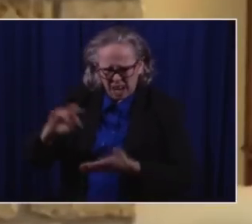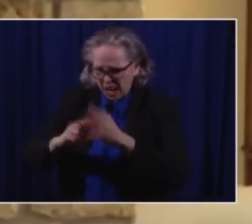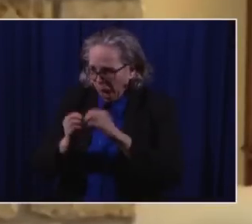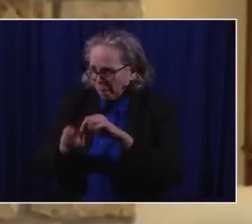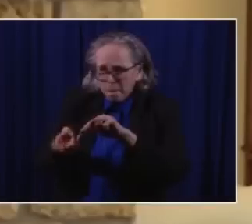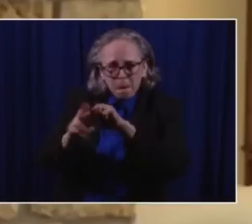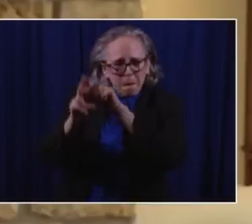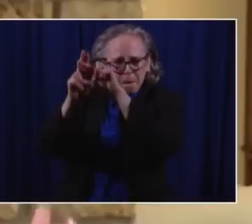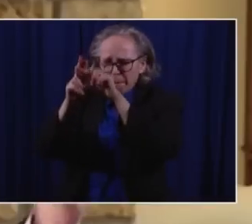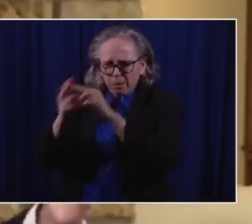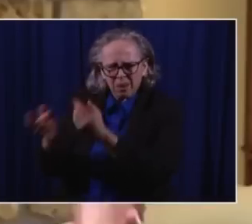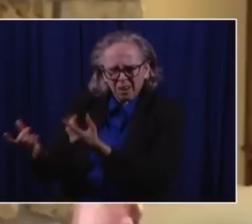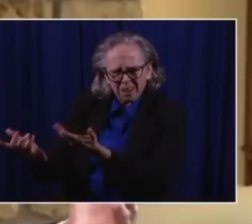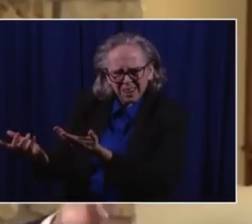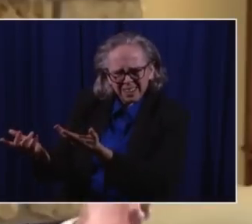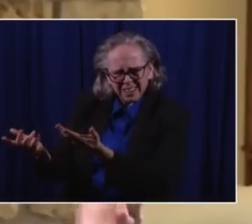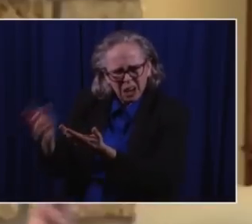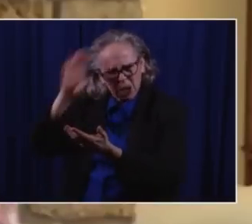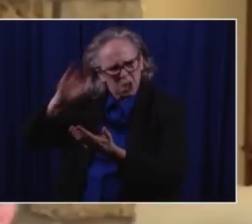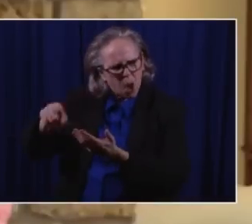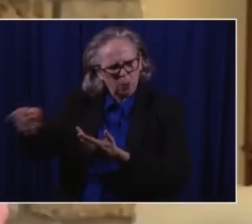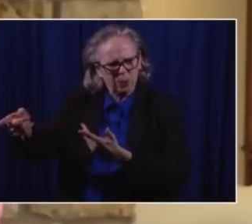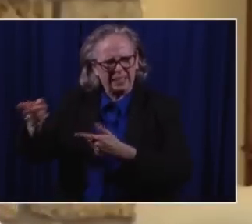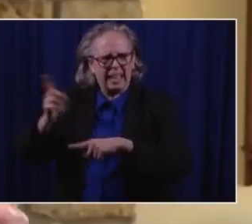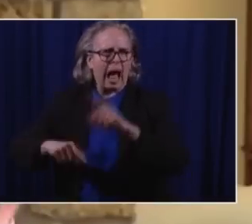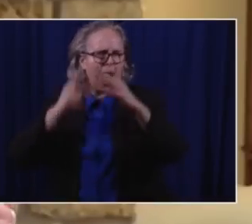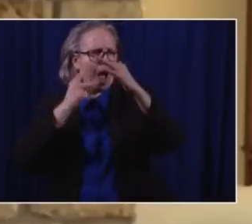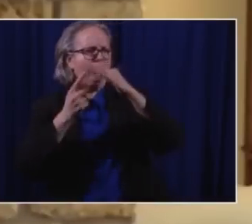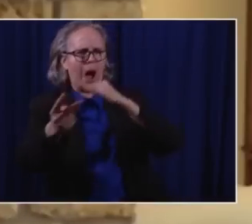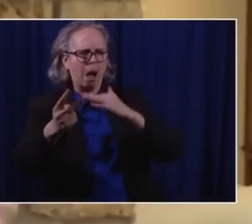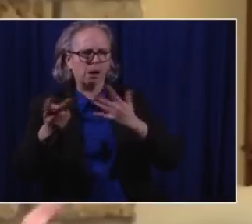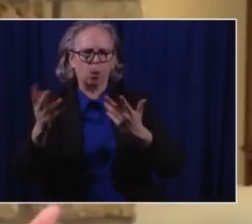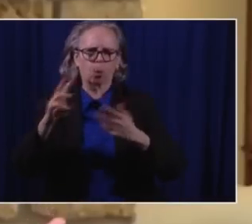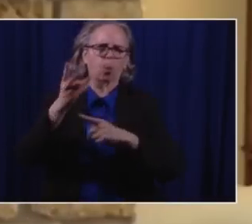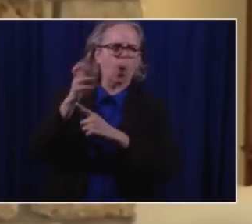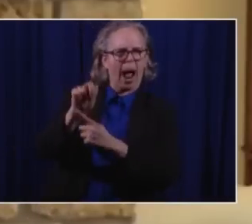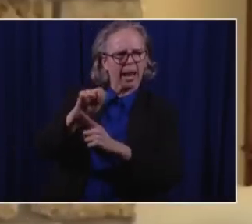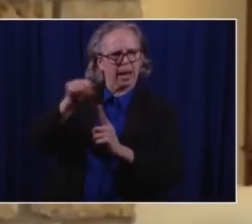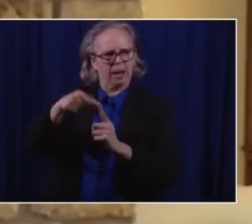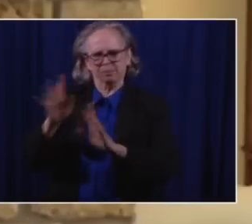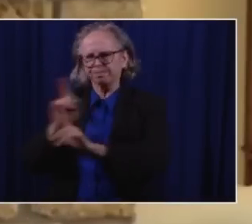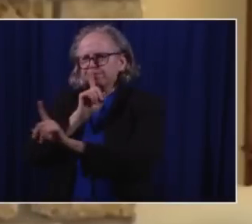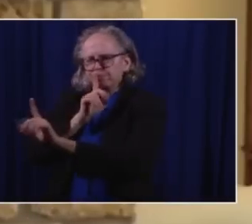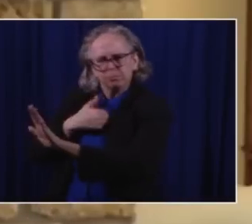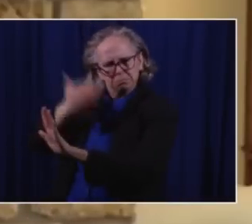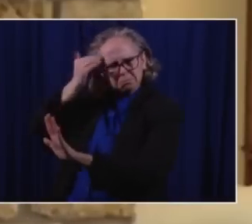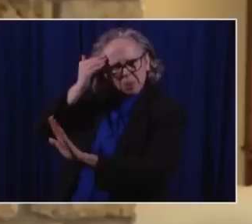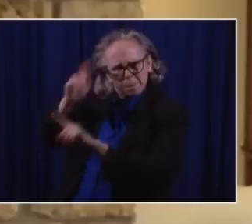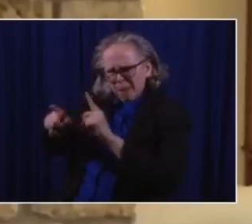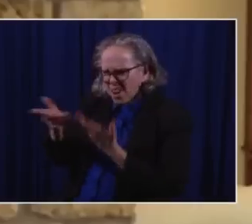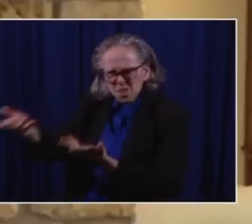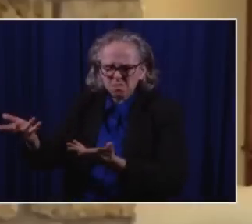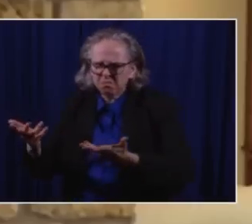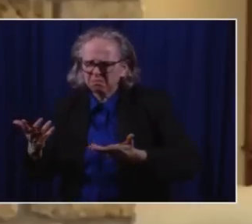you central planning in terms of staffing and capacity building. down what one of the other you've touched upon the other consequences, but I know you